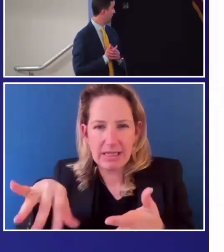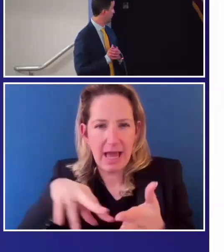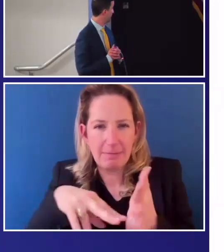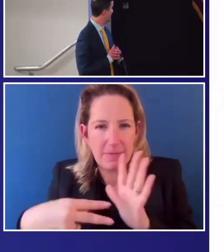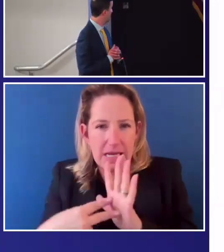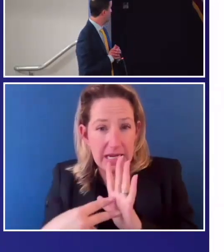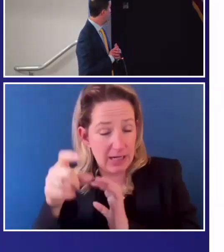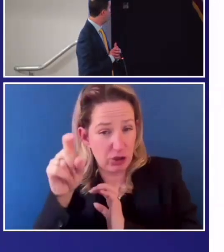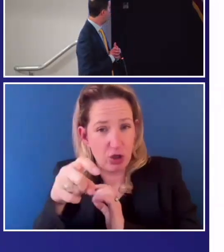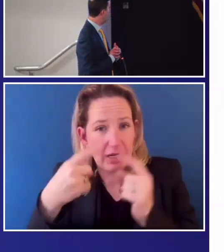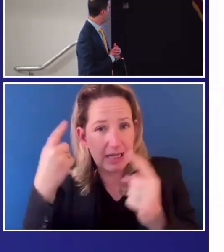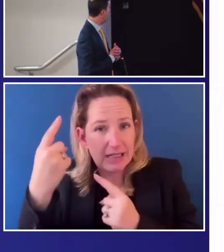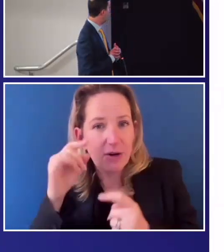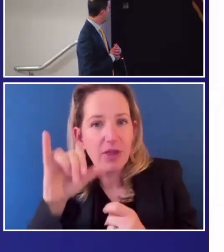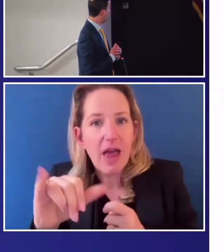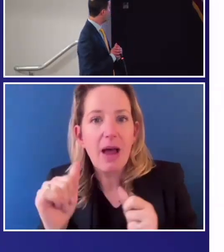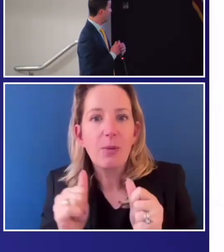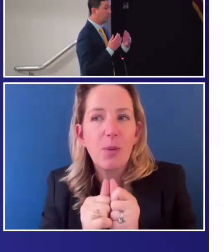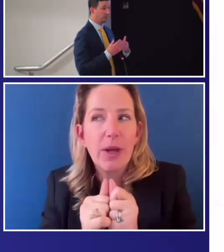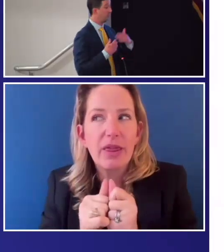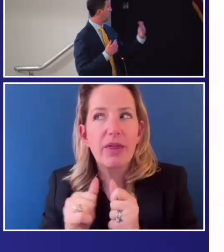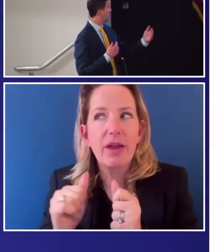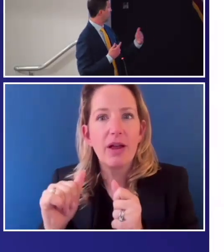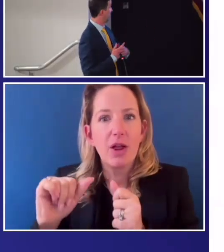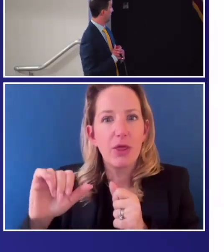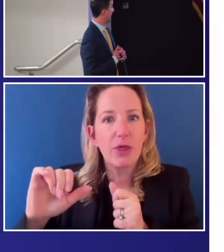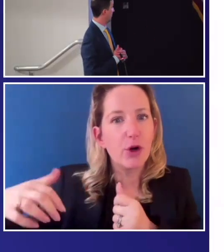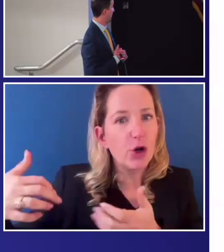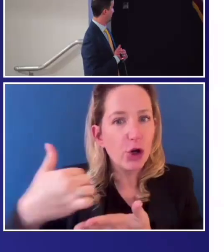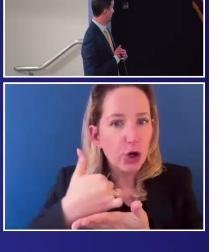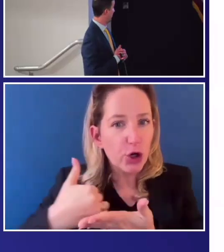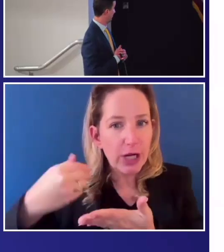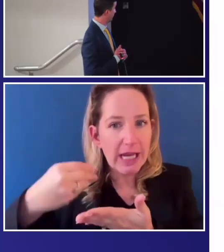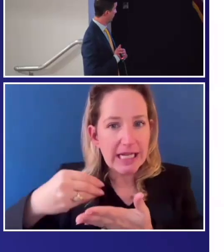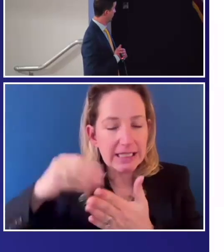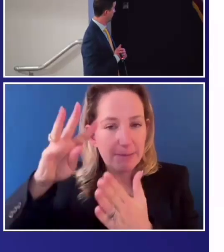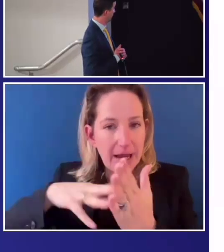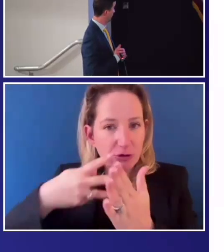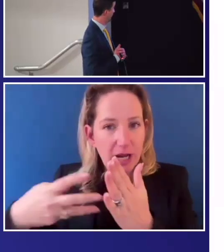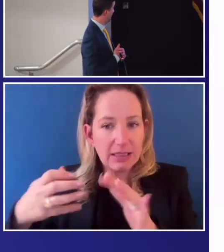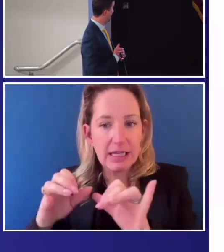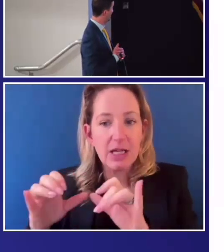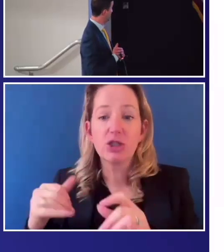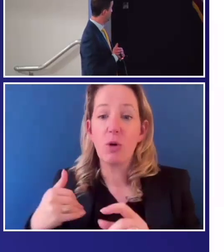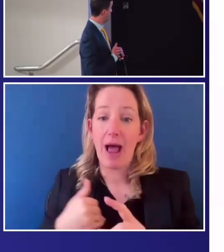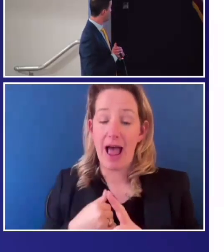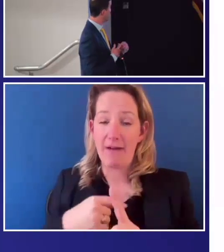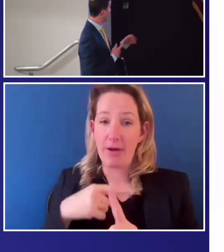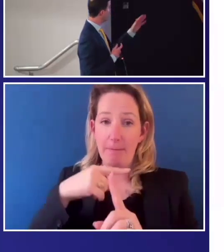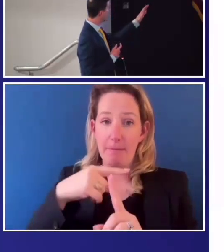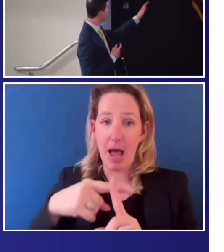metric? So one option would be to have a positive non-zero earnings annual income.